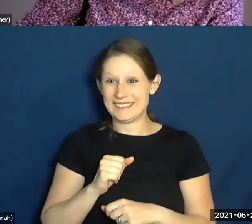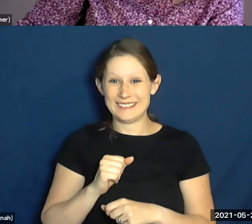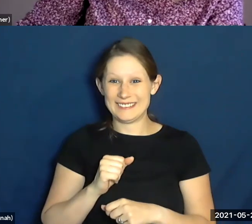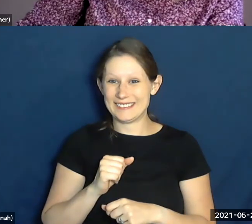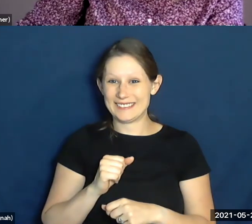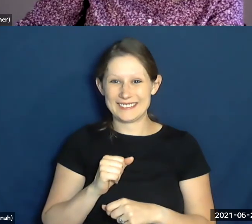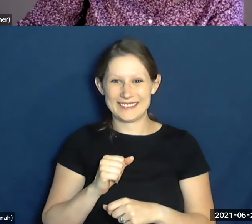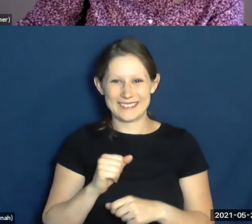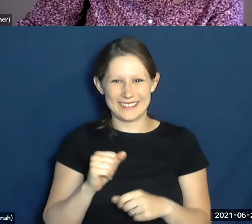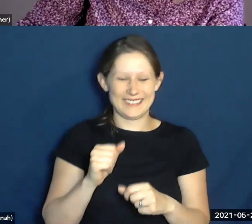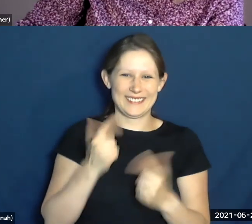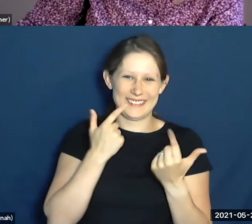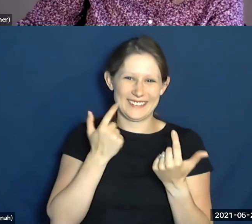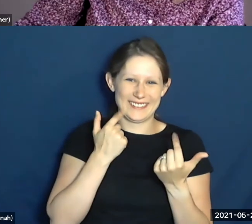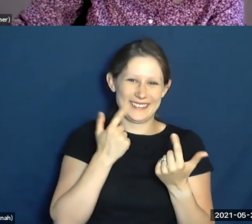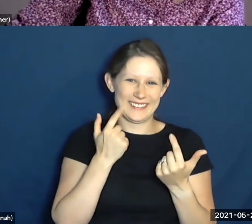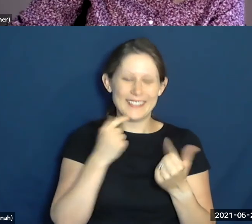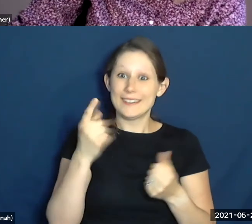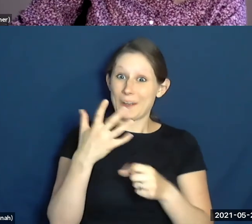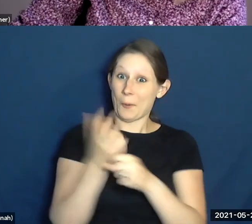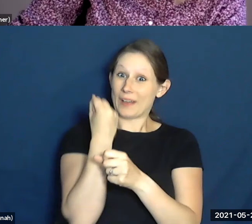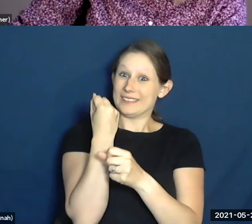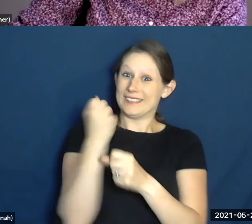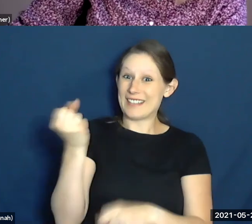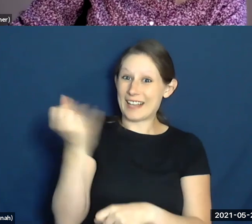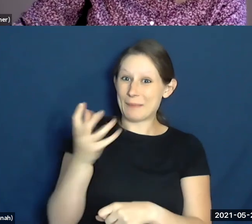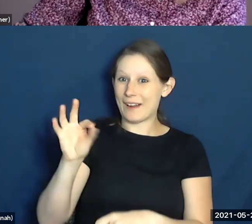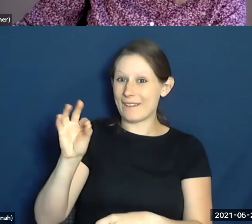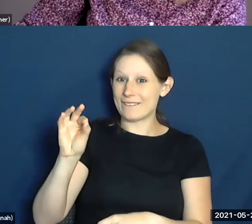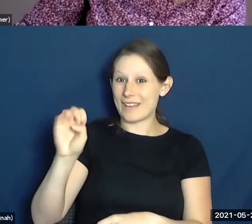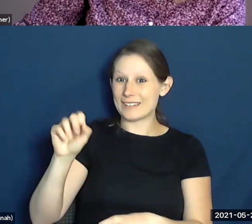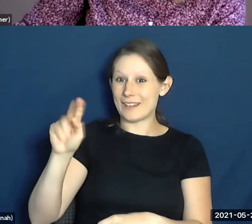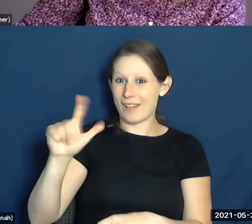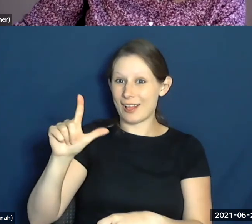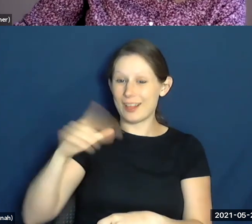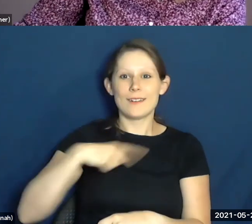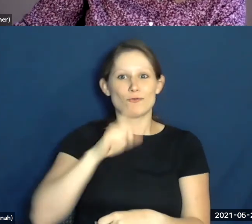You have won. We really want you to participate,